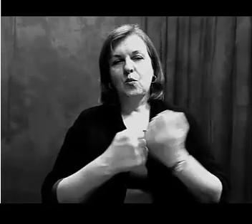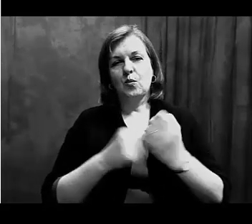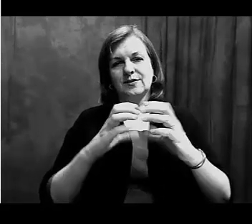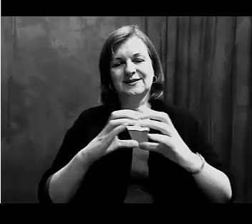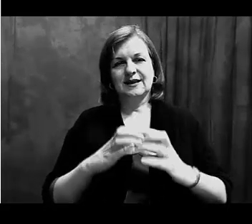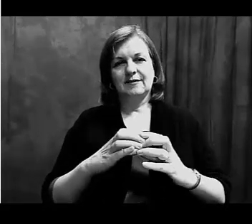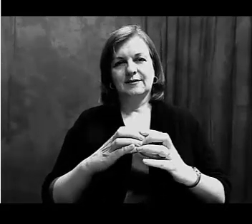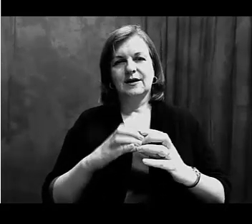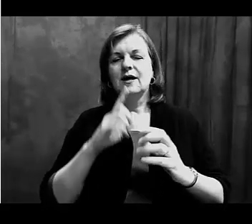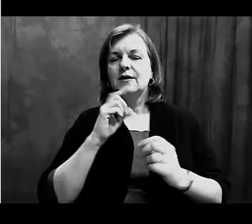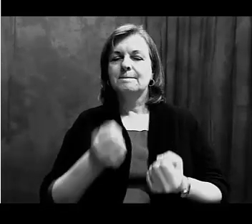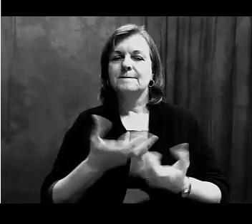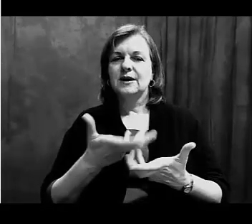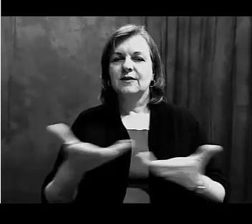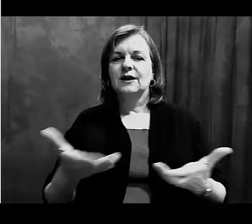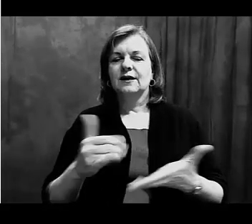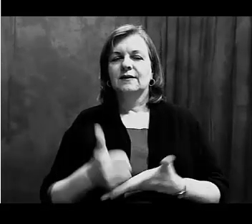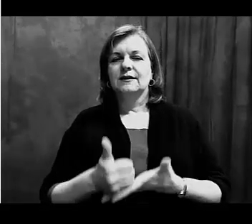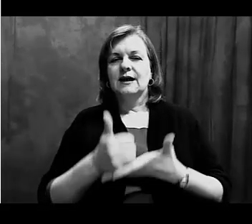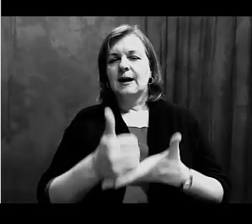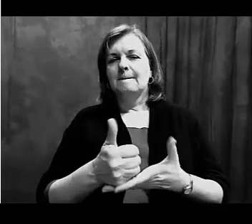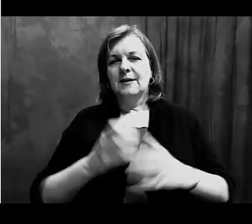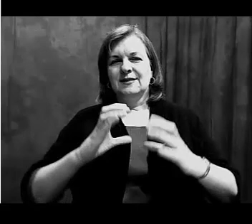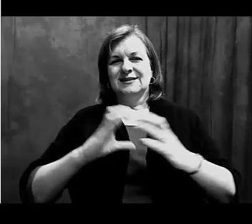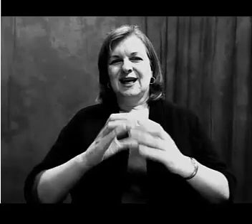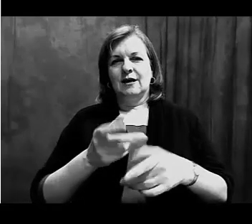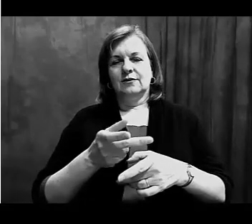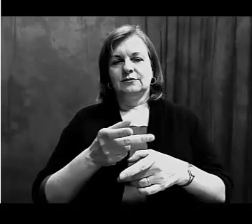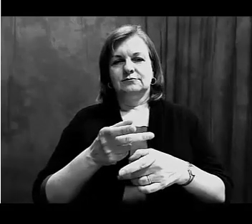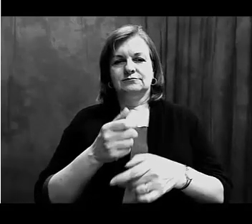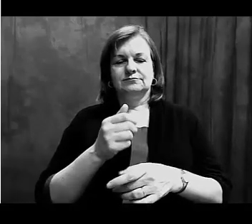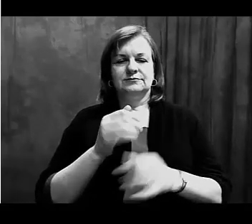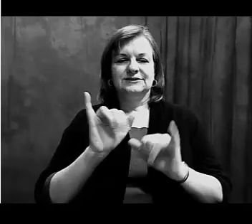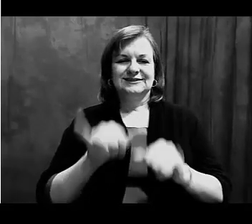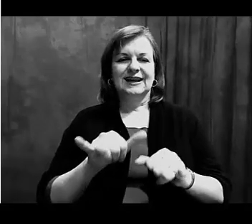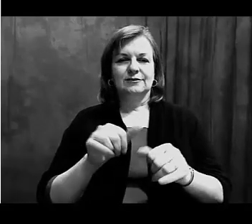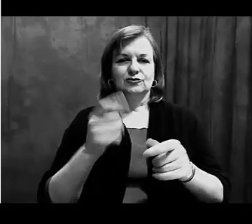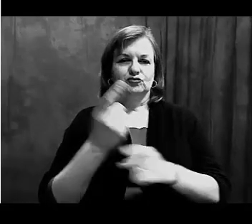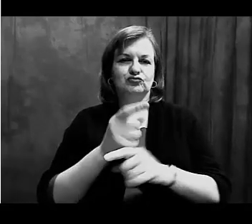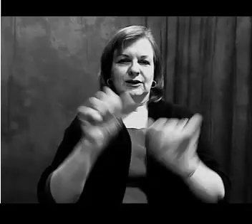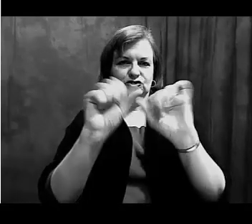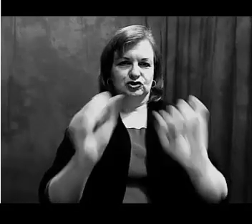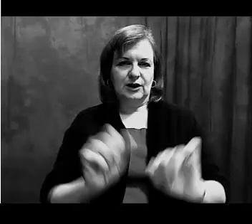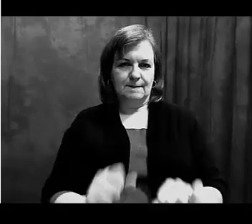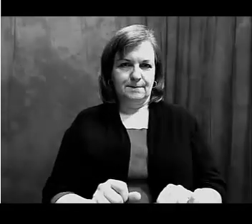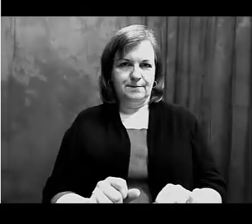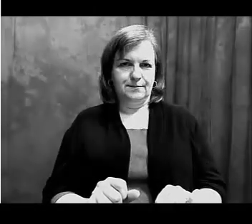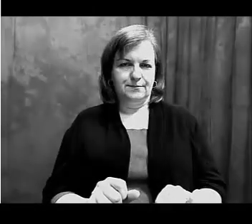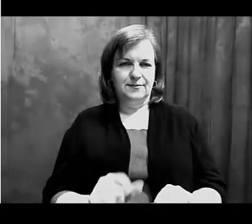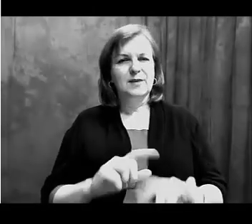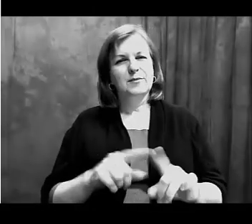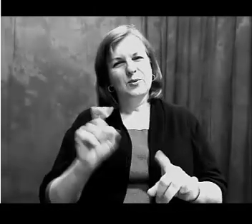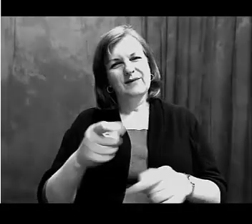the cells so there's a lot going on to help the cell keep its shape